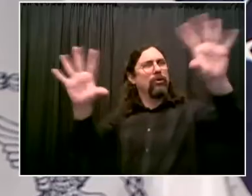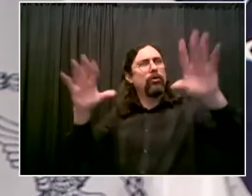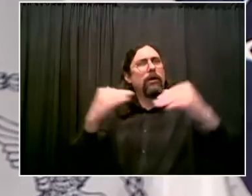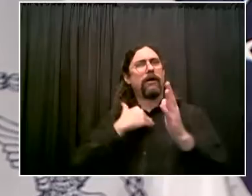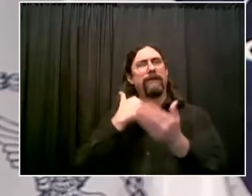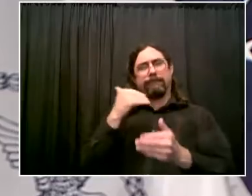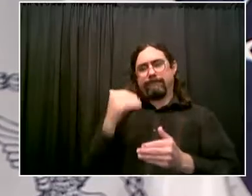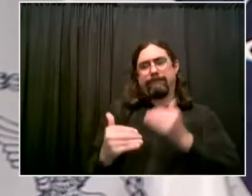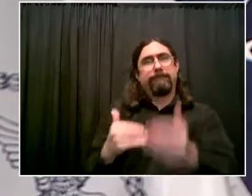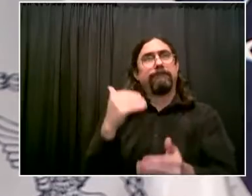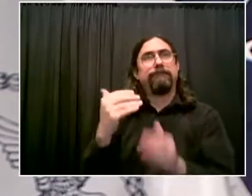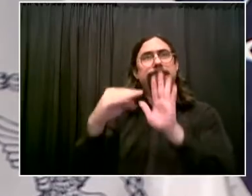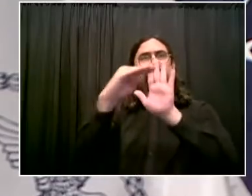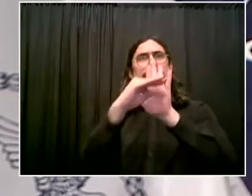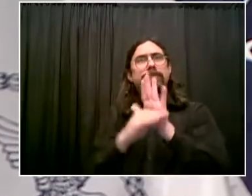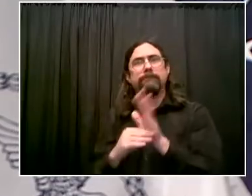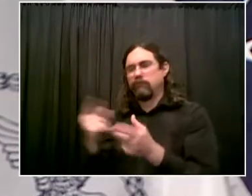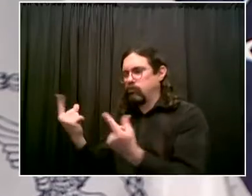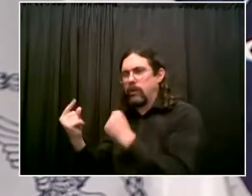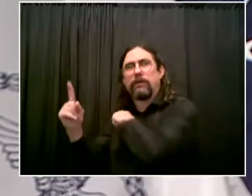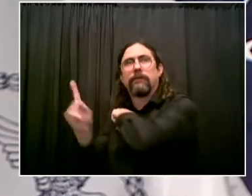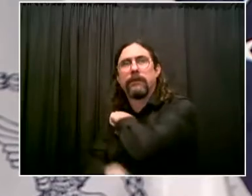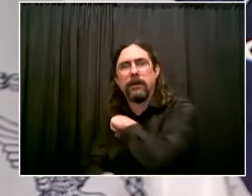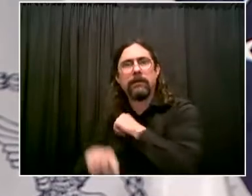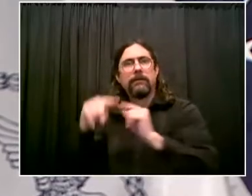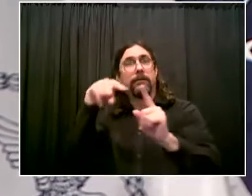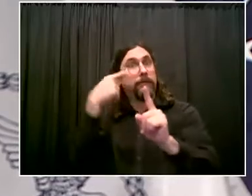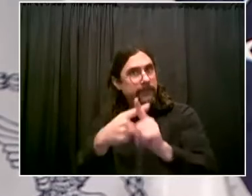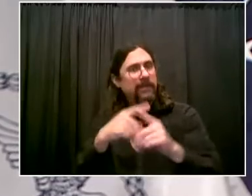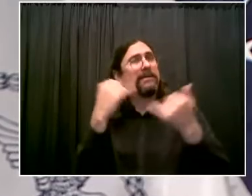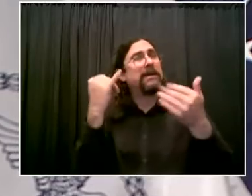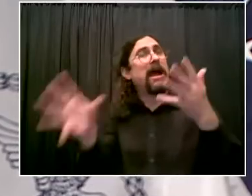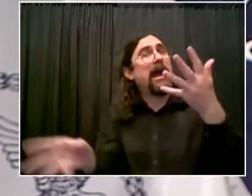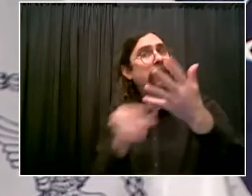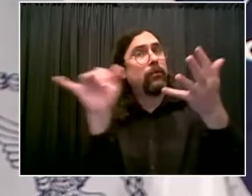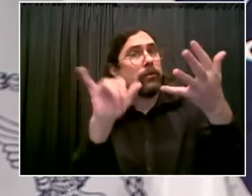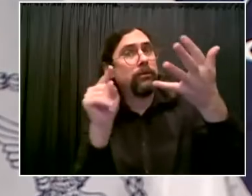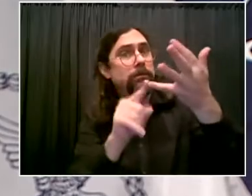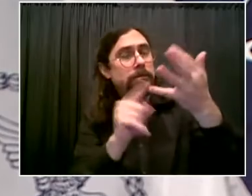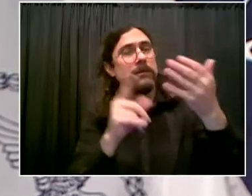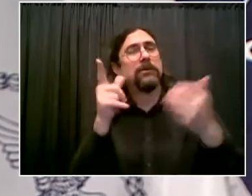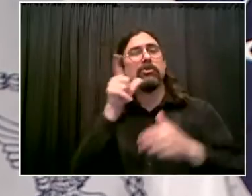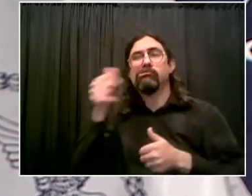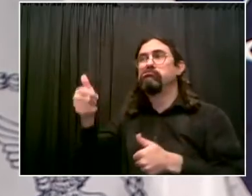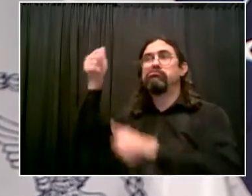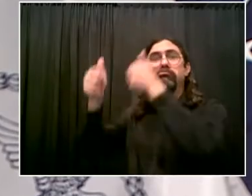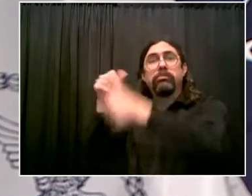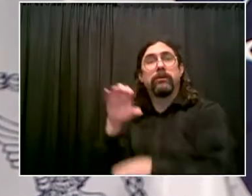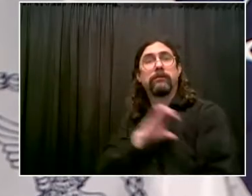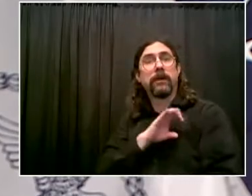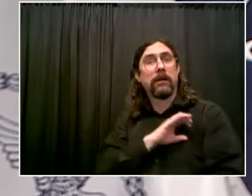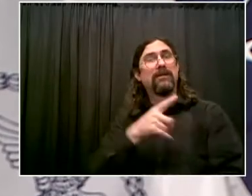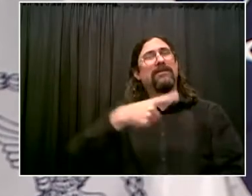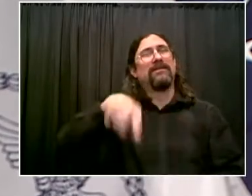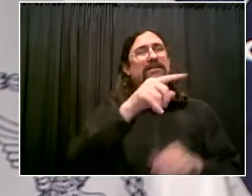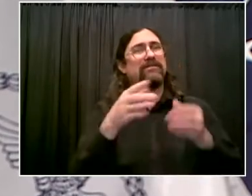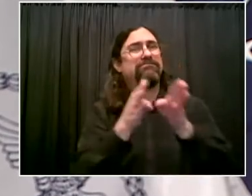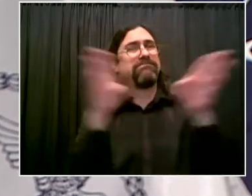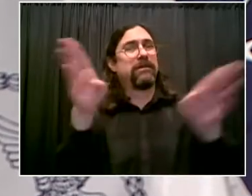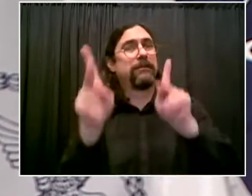COMINNTO THE SELEICTON OF PRECINCT COMMANDERS. ALL OF THESE